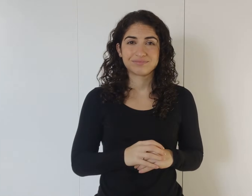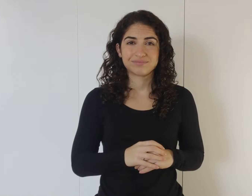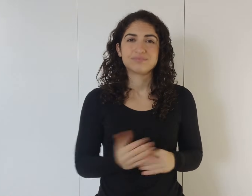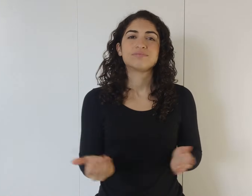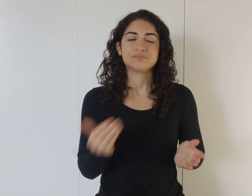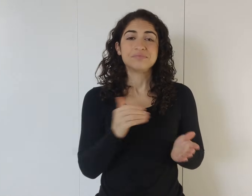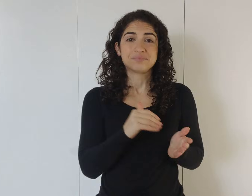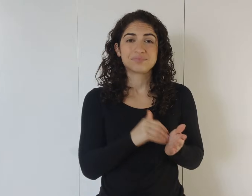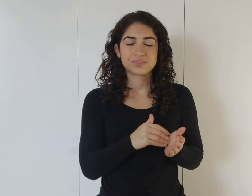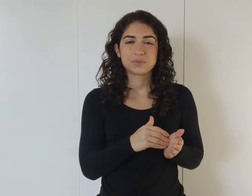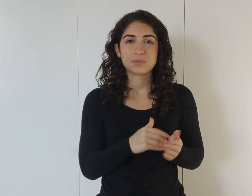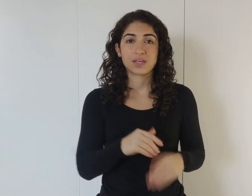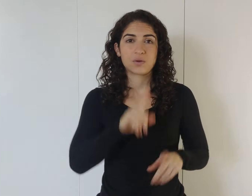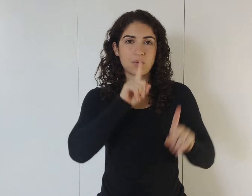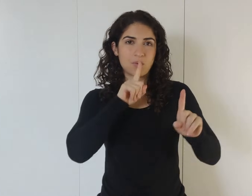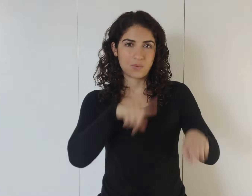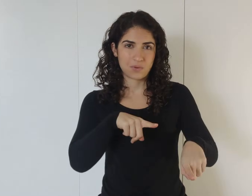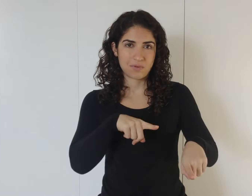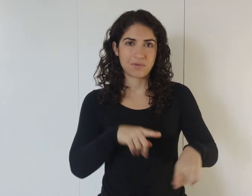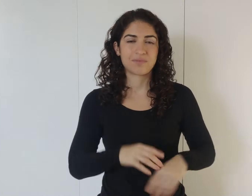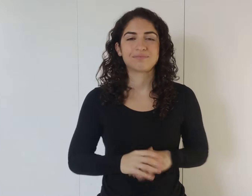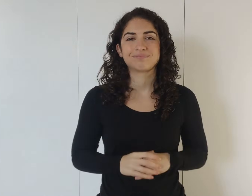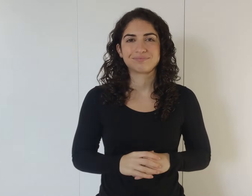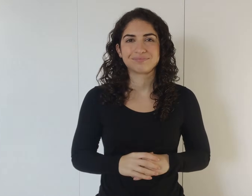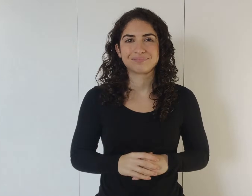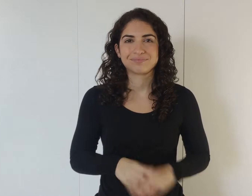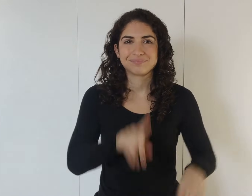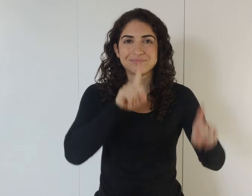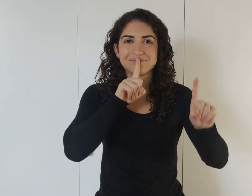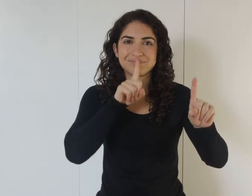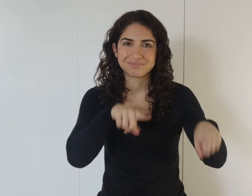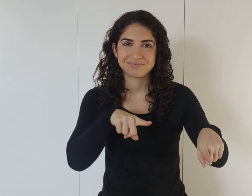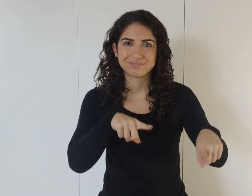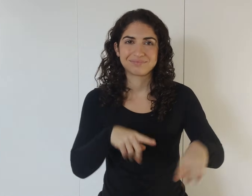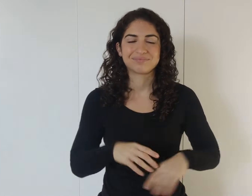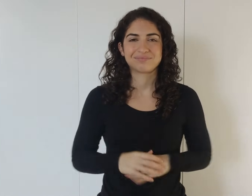Again: ORDER